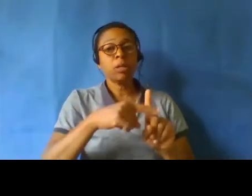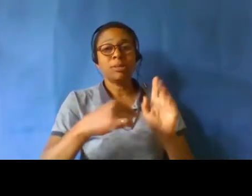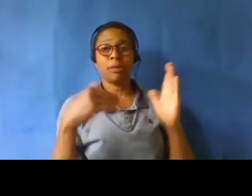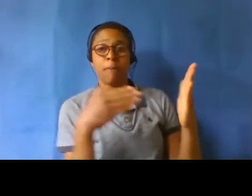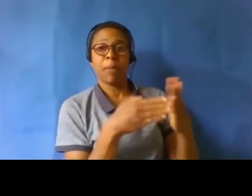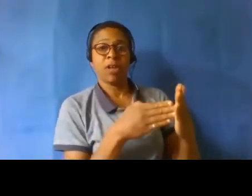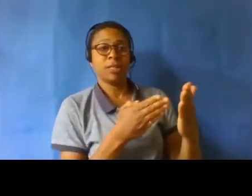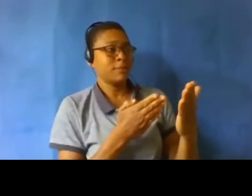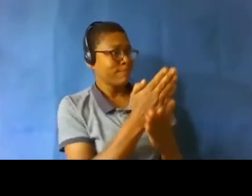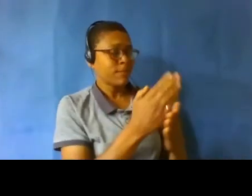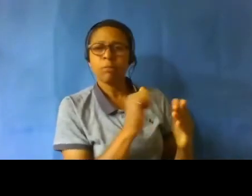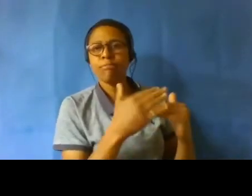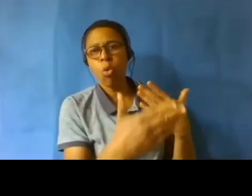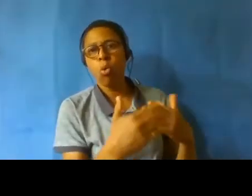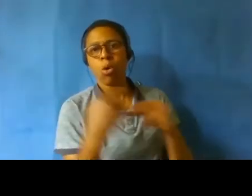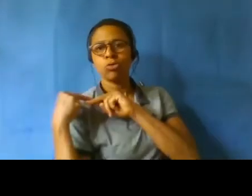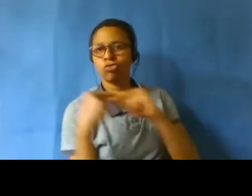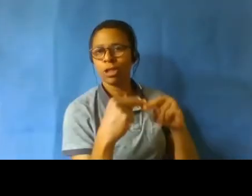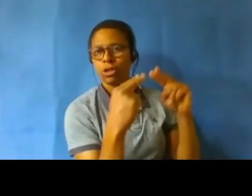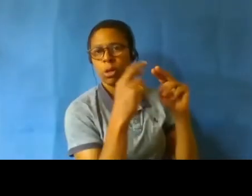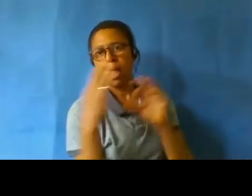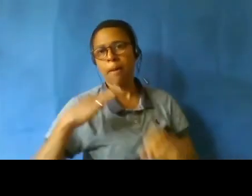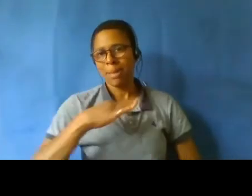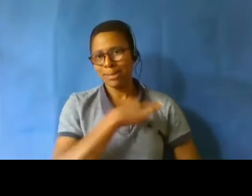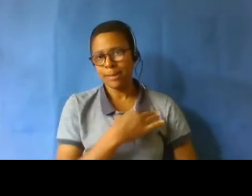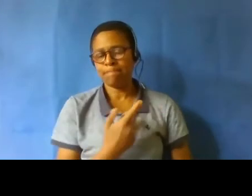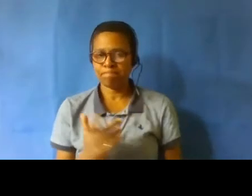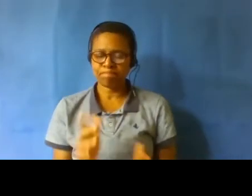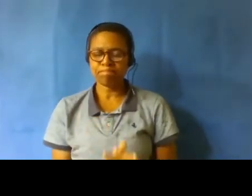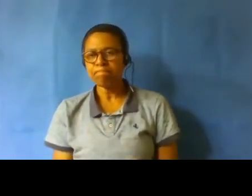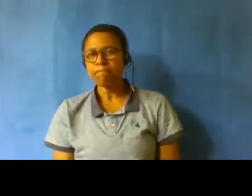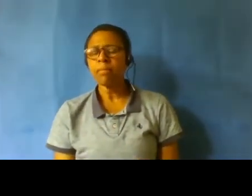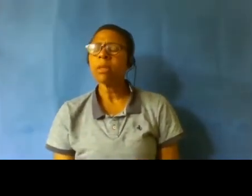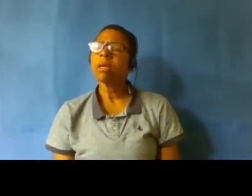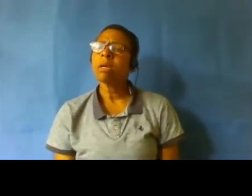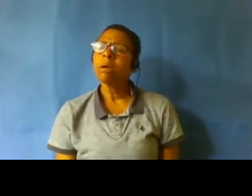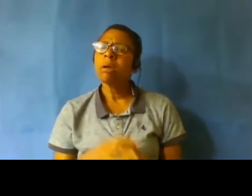as the covert 19 pandemic sweeps the world my grandma tells me with some